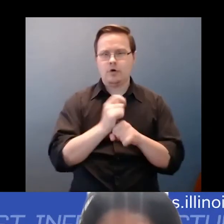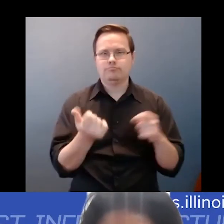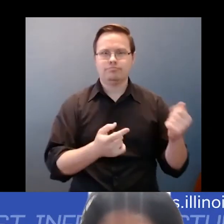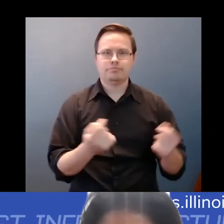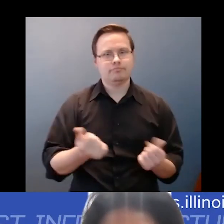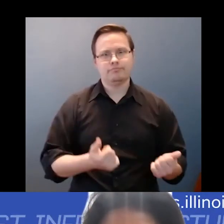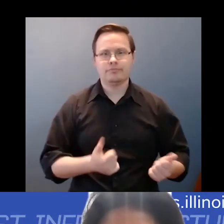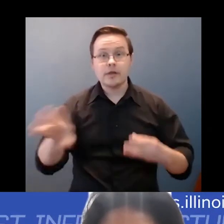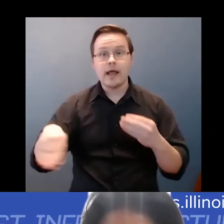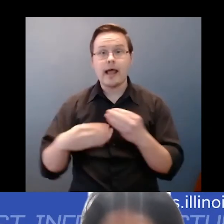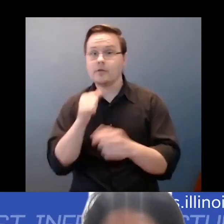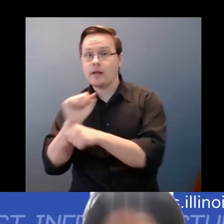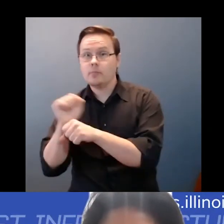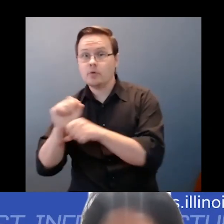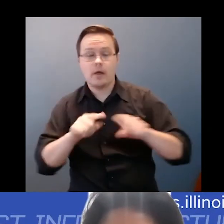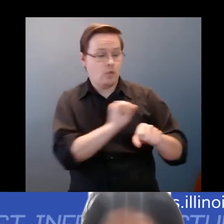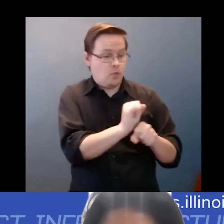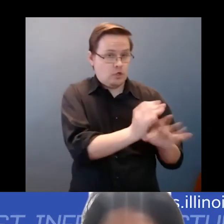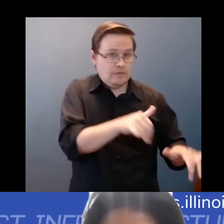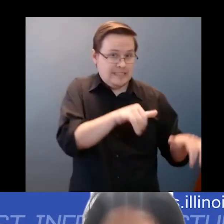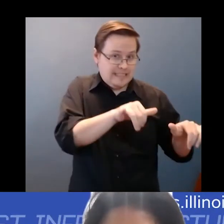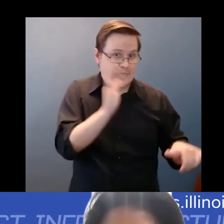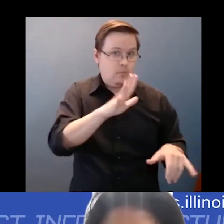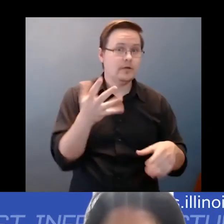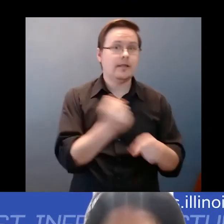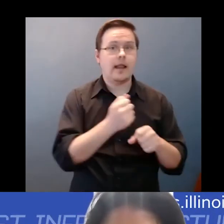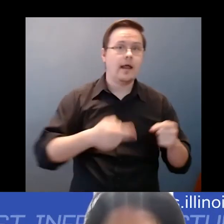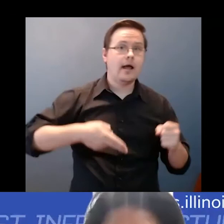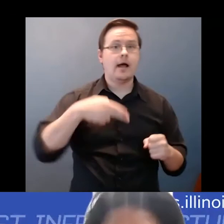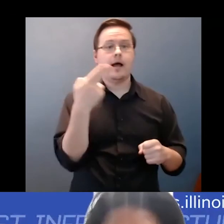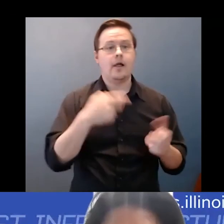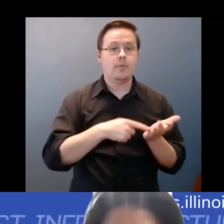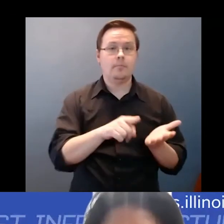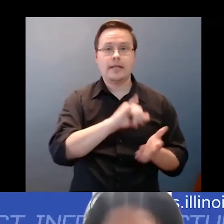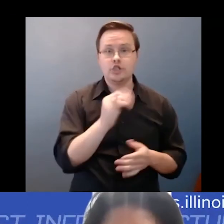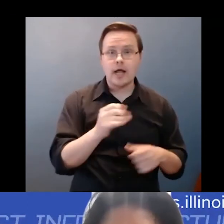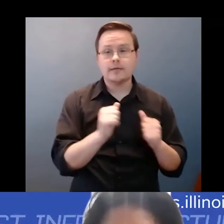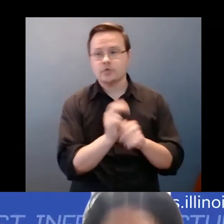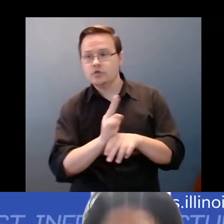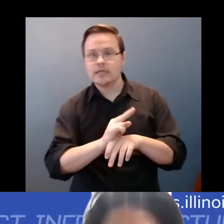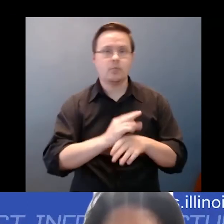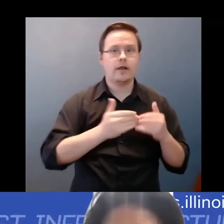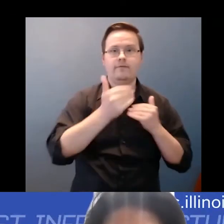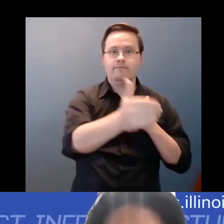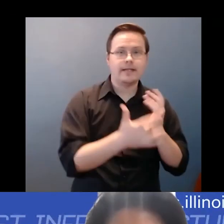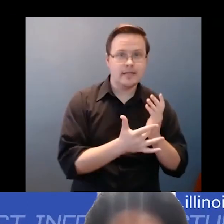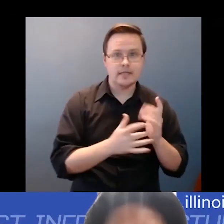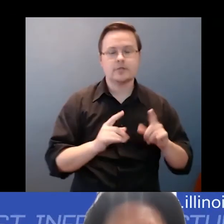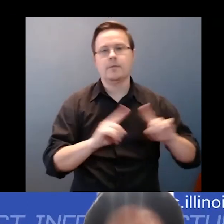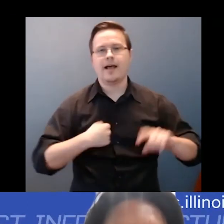add to the ranks of unemployed, but the workers that stay are going to get these higher paying jobs like manipulating these more advanced technologies.